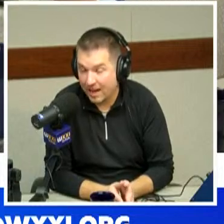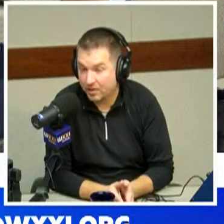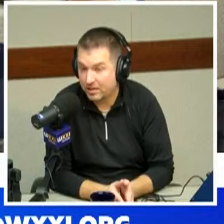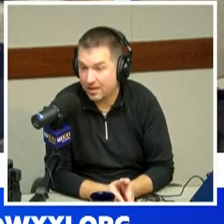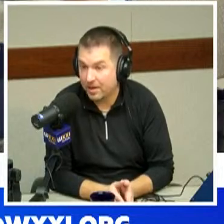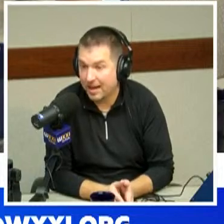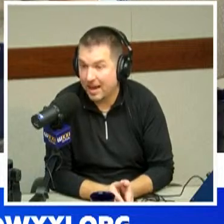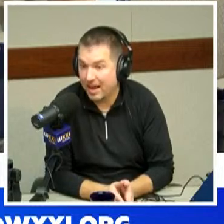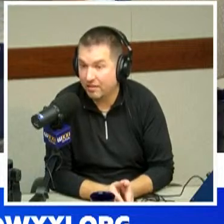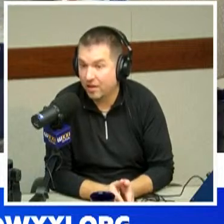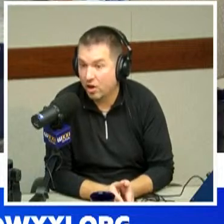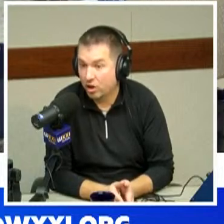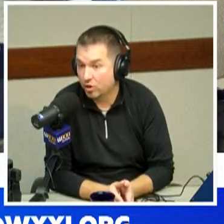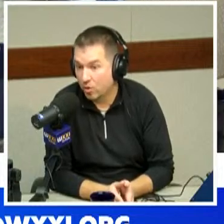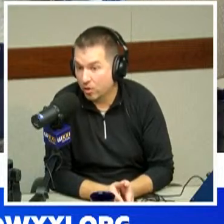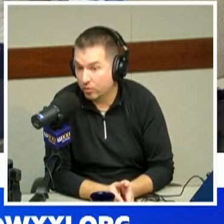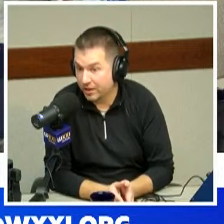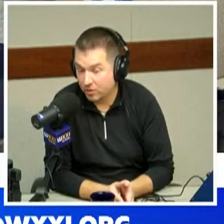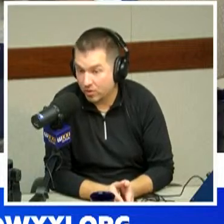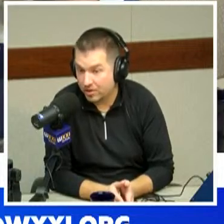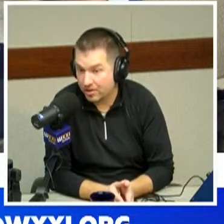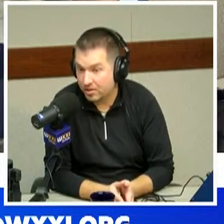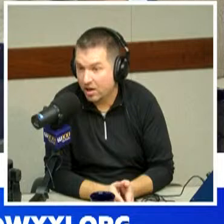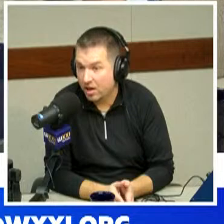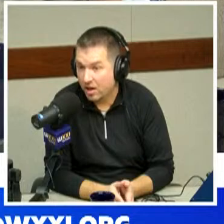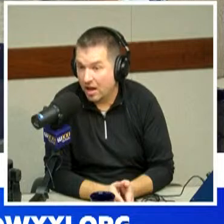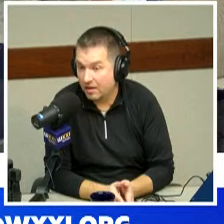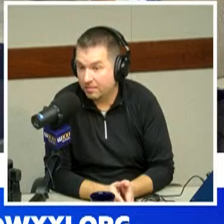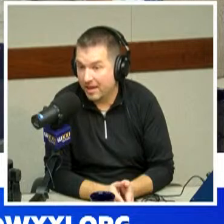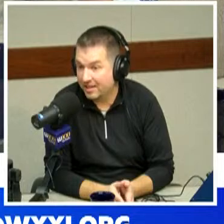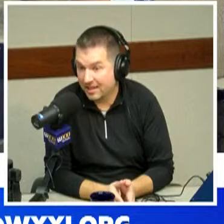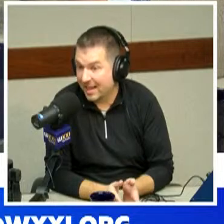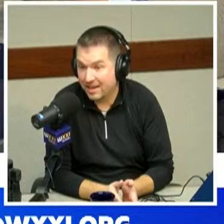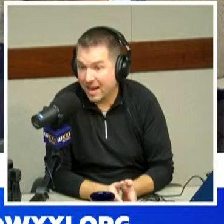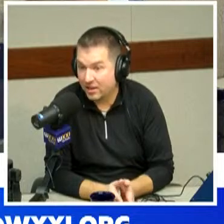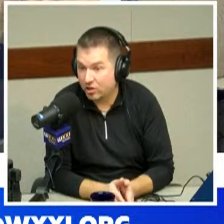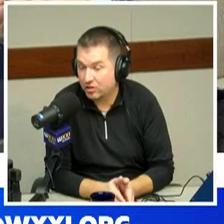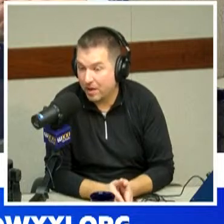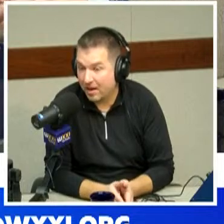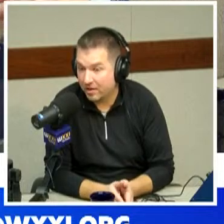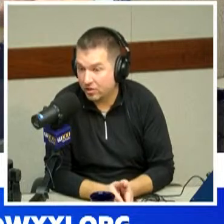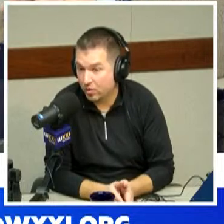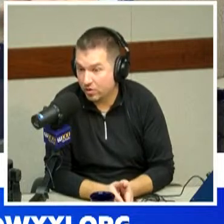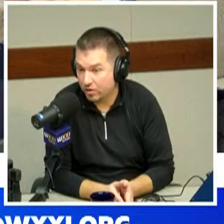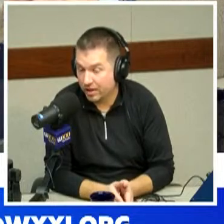counties that might not have local resources um and it's again not just parents who are learning